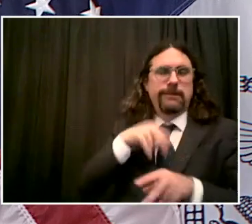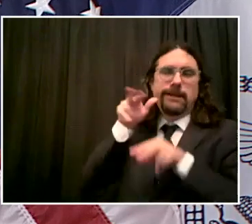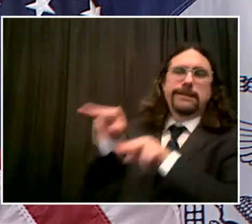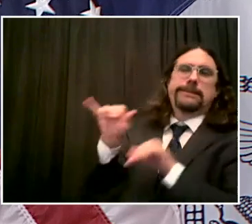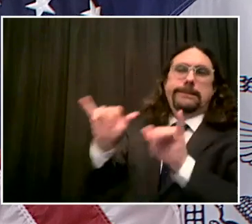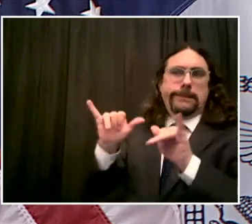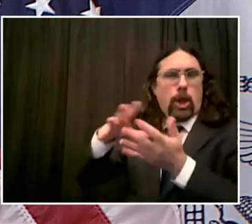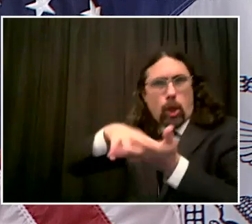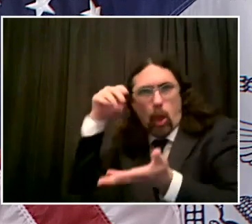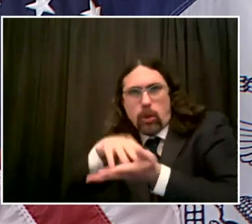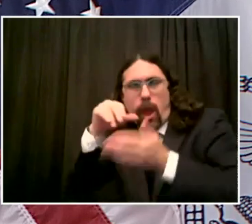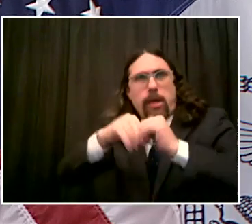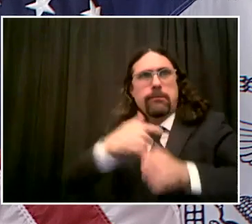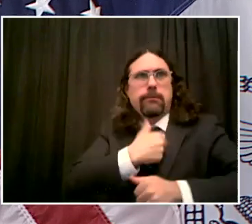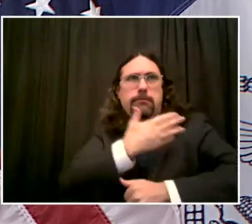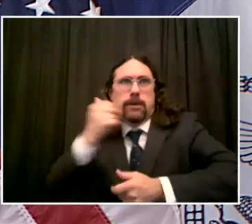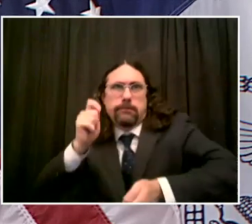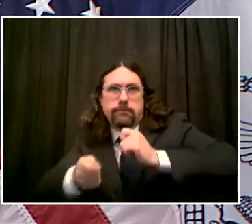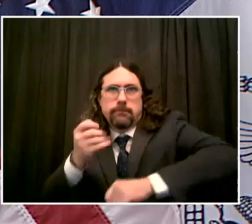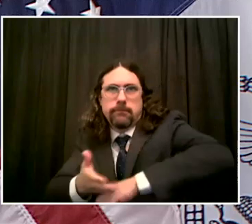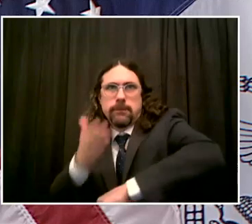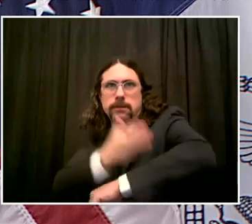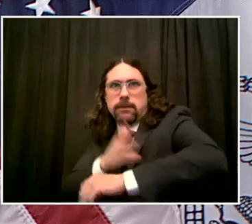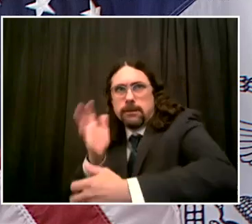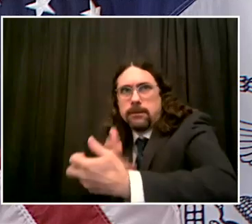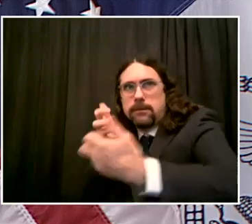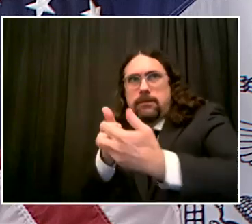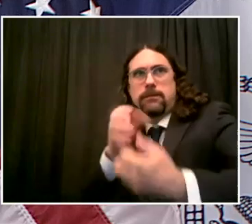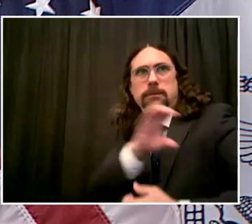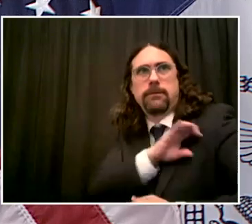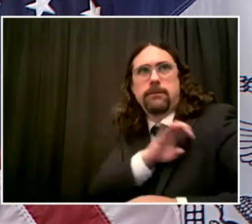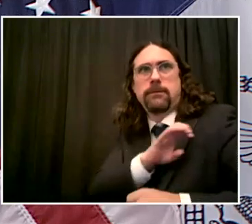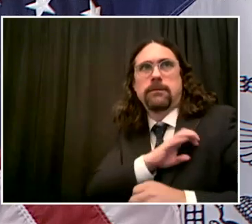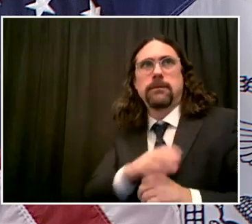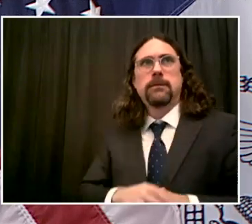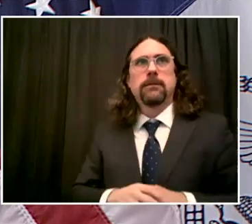LEARNED YESTERDAY. I HAVE SEEN THE COMMISSIONER